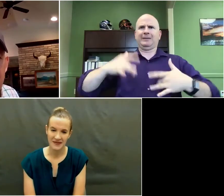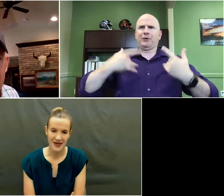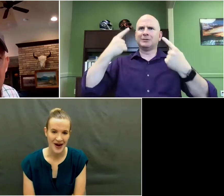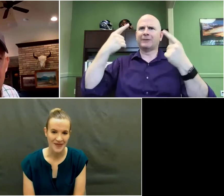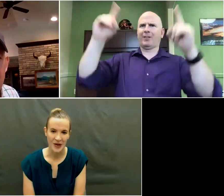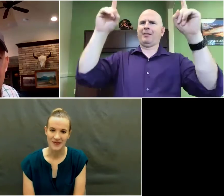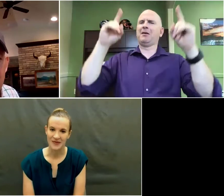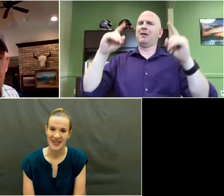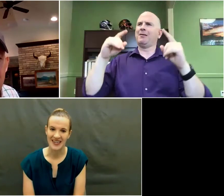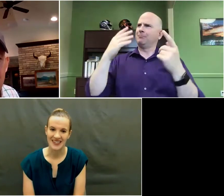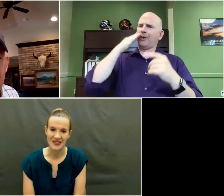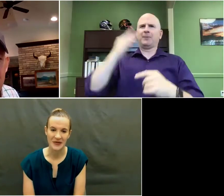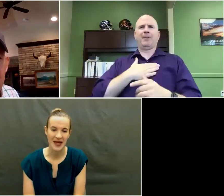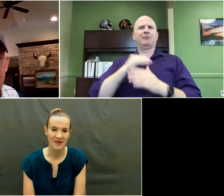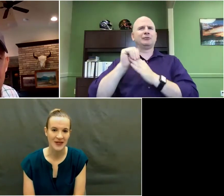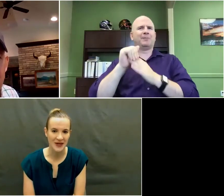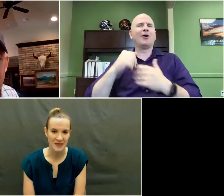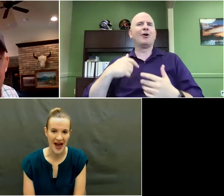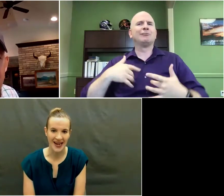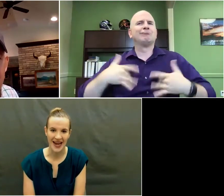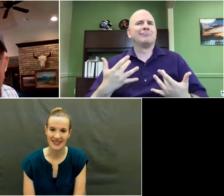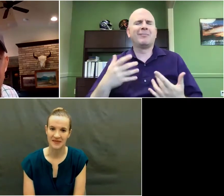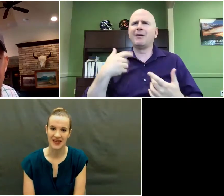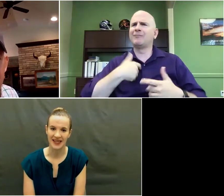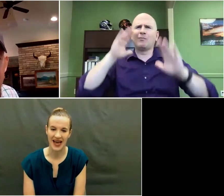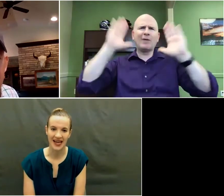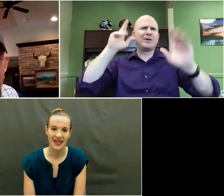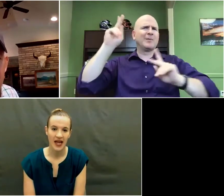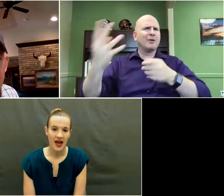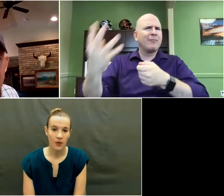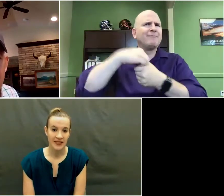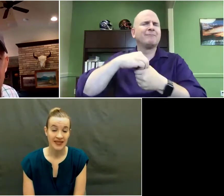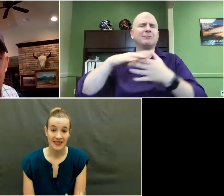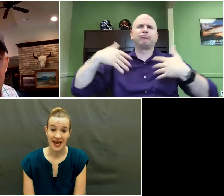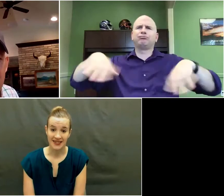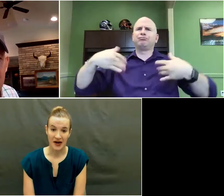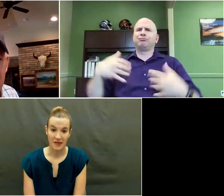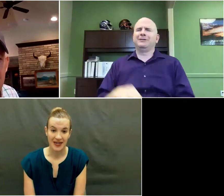very proud moment for me to be able to look back at something that was a success in our community